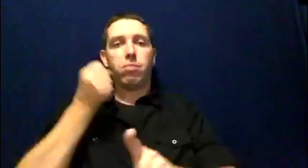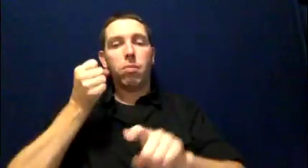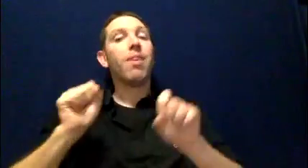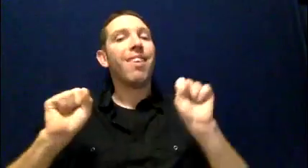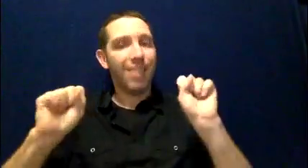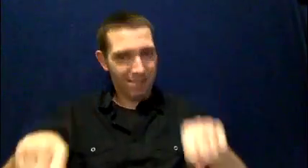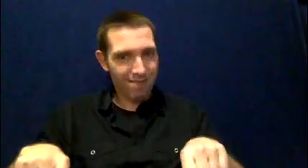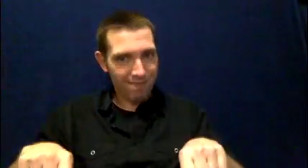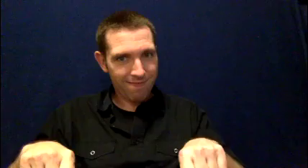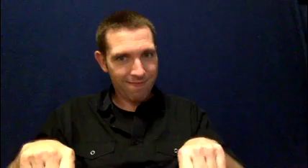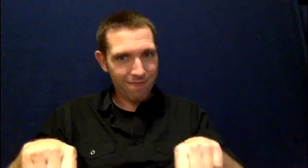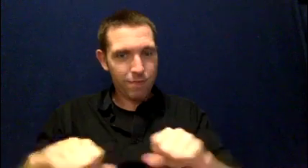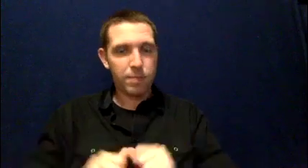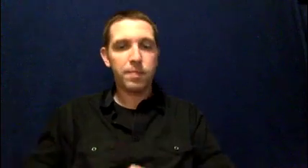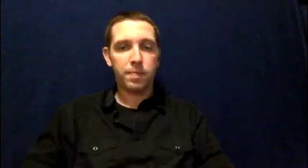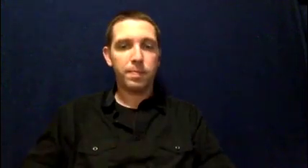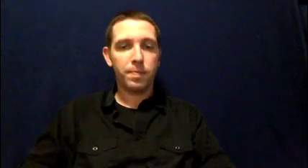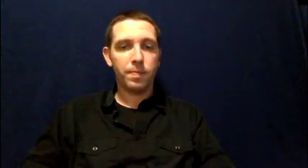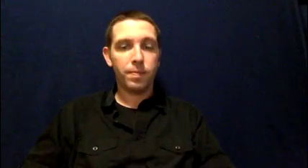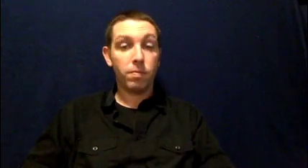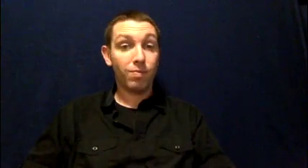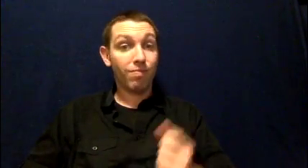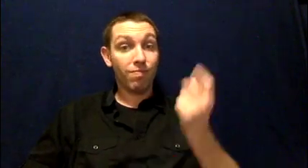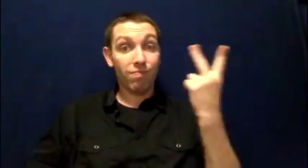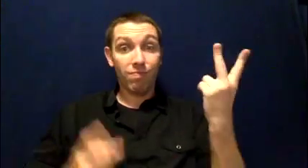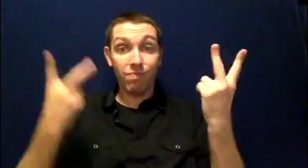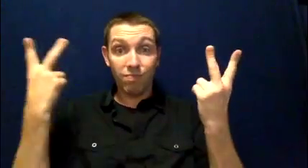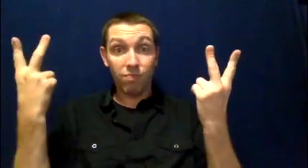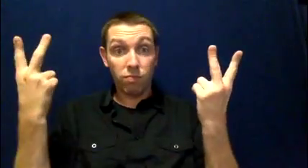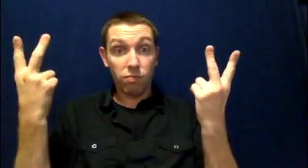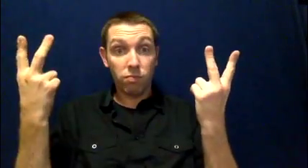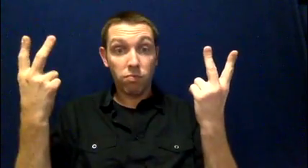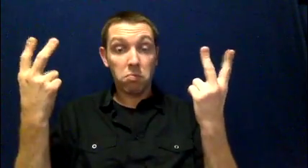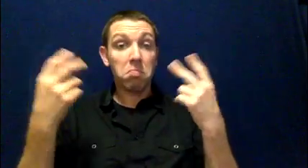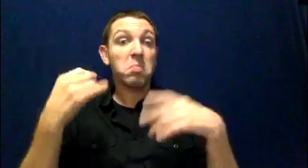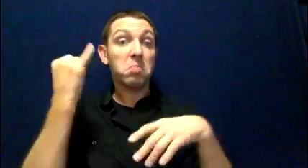a child is born with Usher syndrome. Let's look at the genes of this child's mother and father.